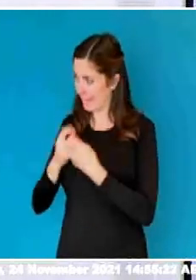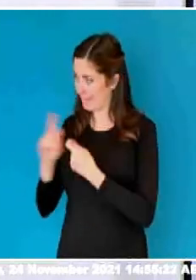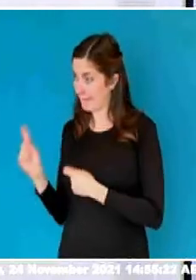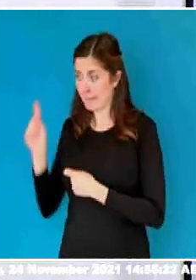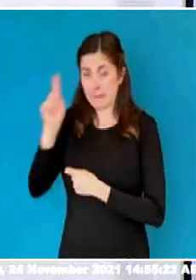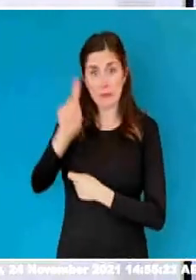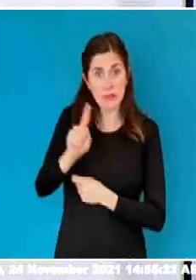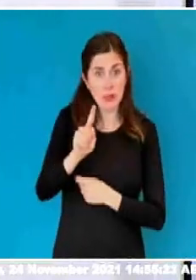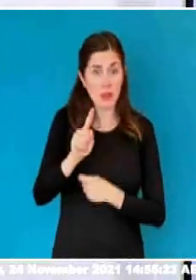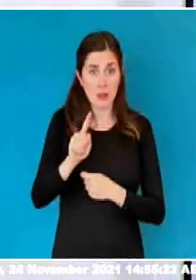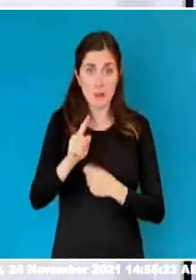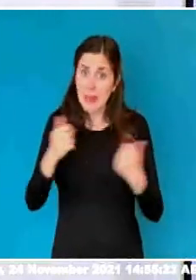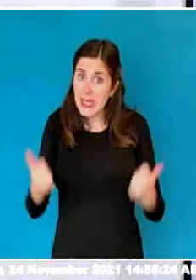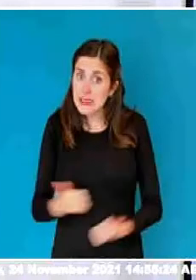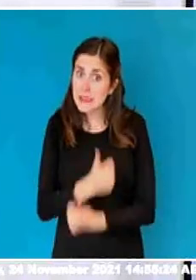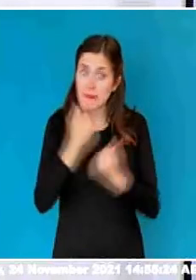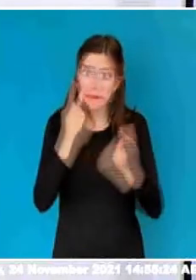Yes, it has.